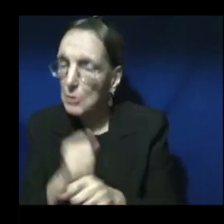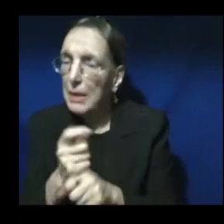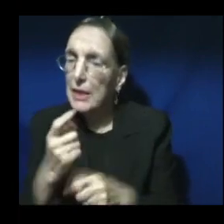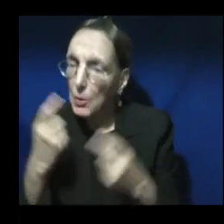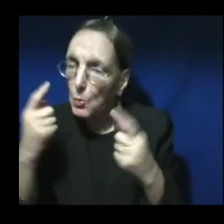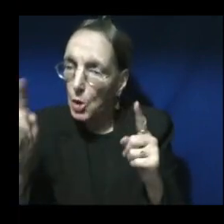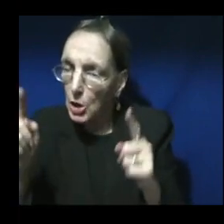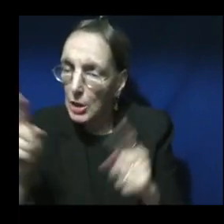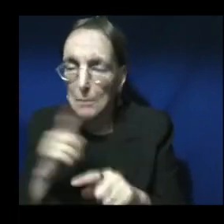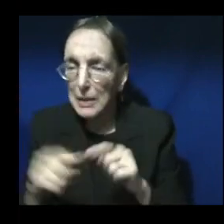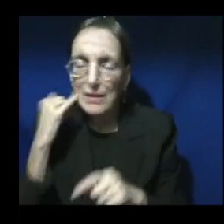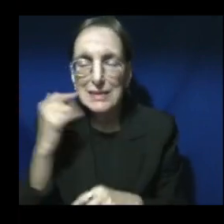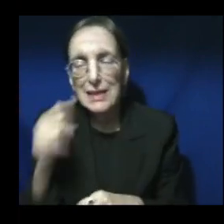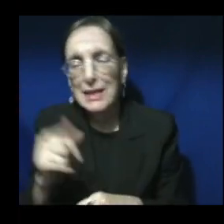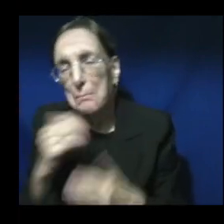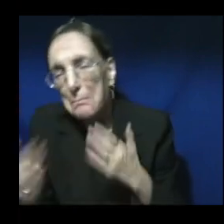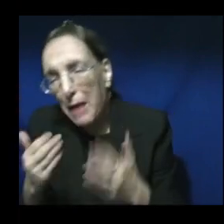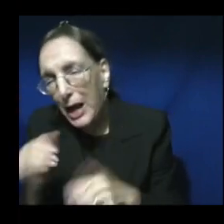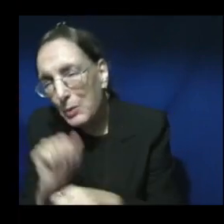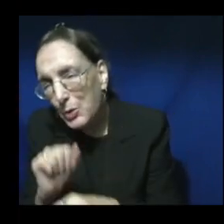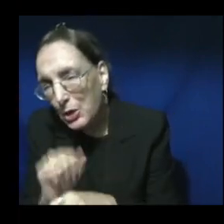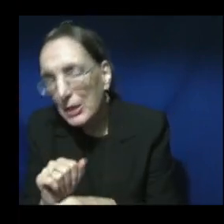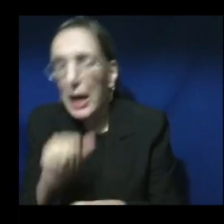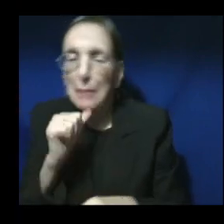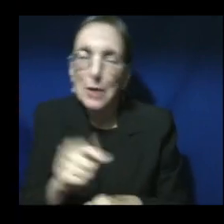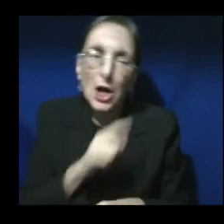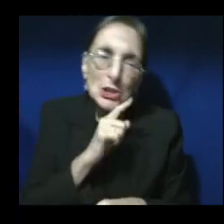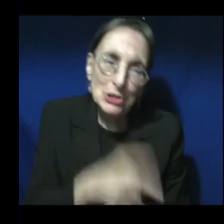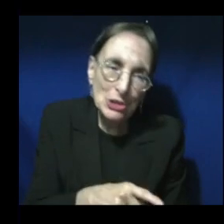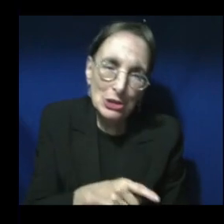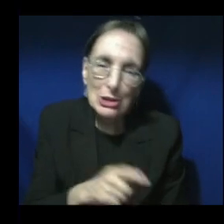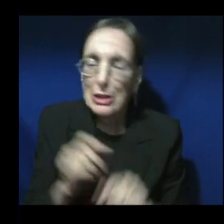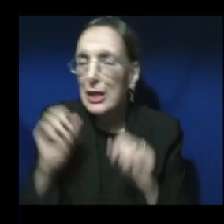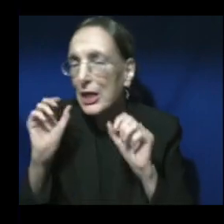doesn’t seem they’re not sure. They’re very sure of the things they can control, and they’re not